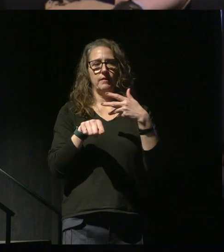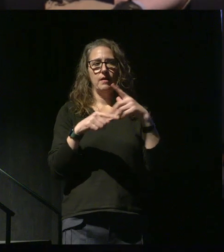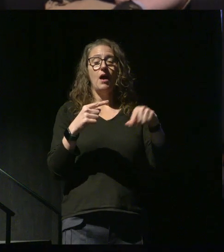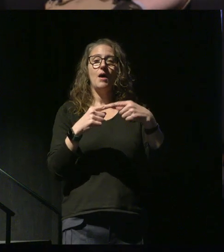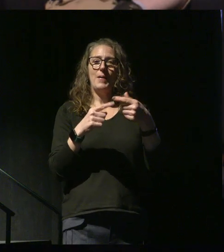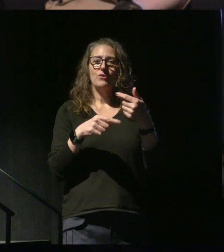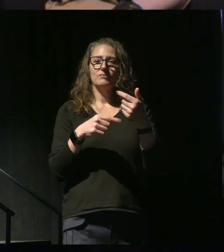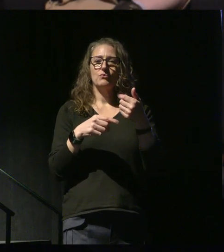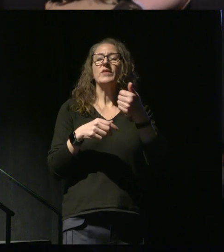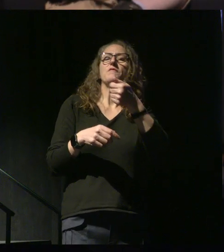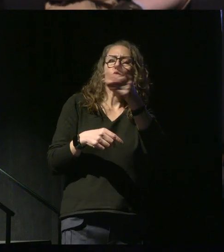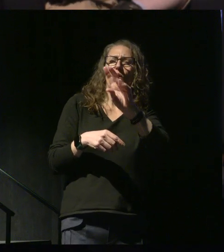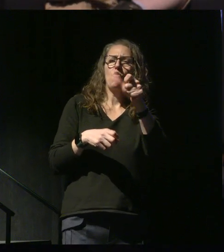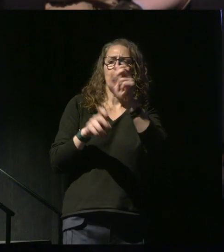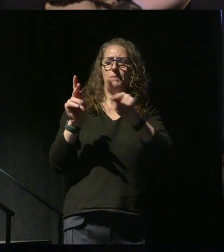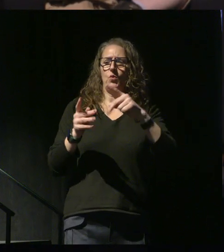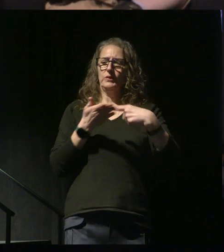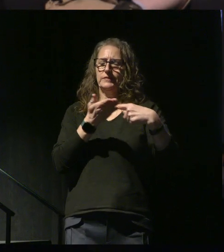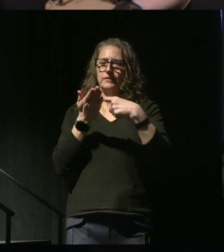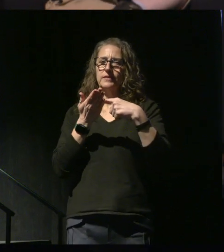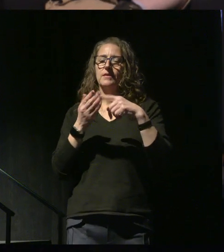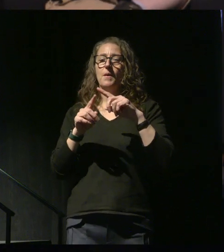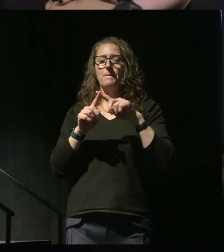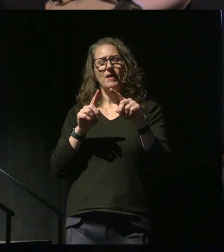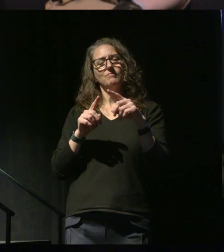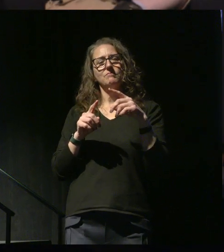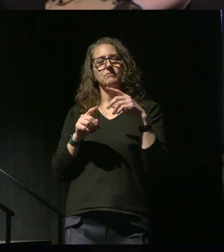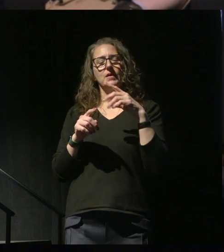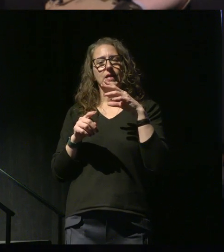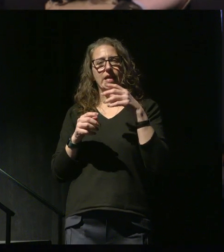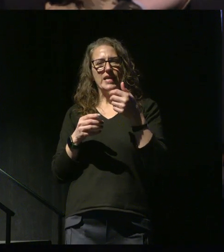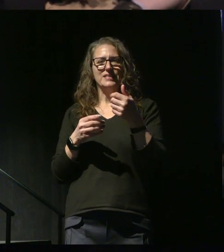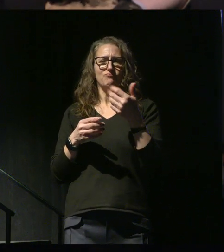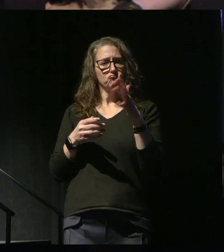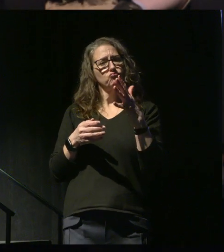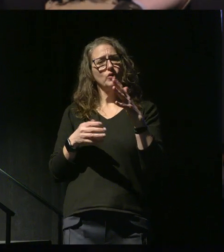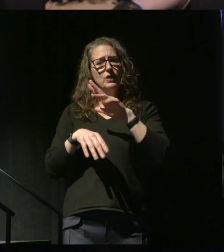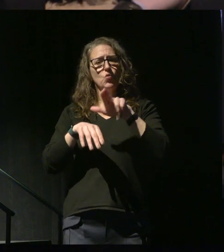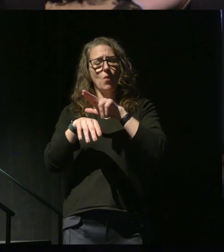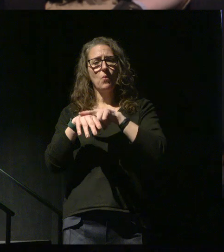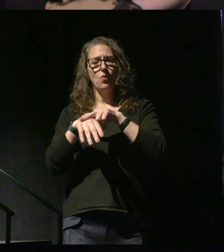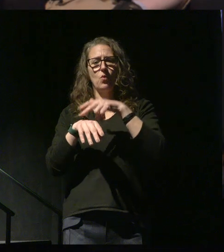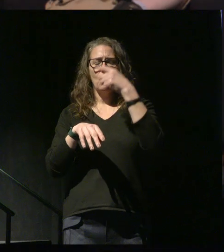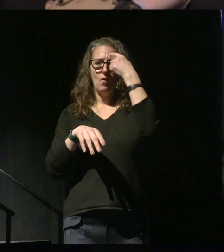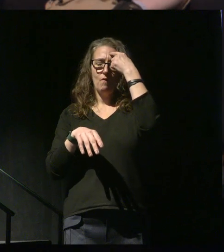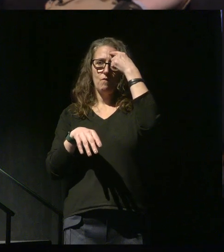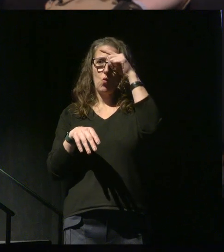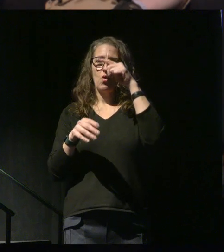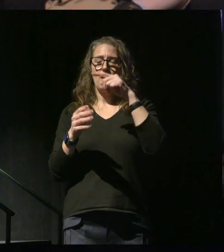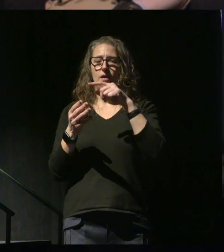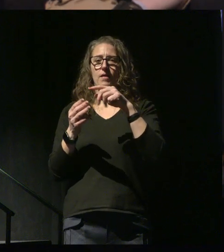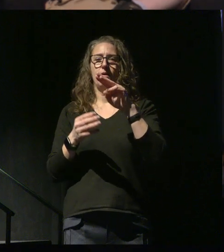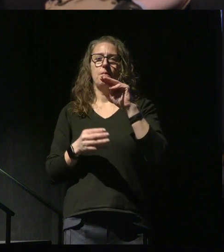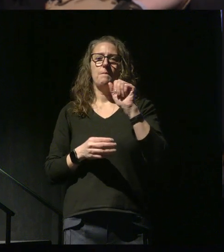It's relatively normal for manuscripts to get turned in late, you know, just because, like,